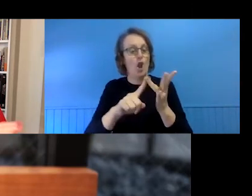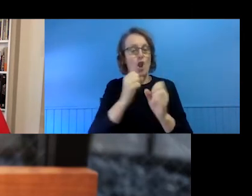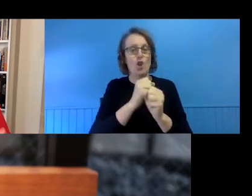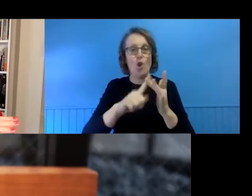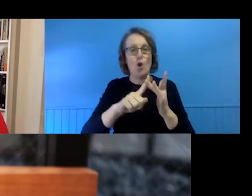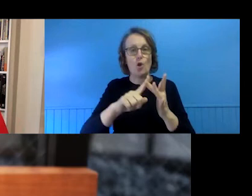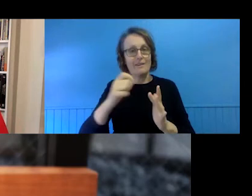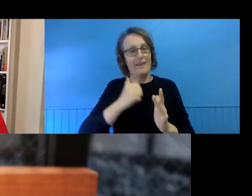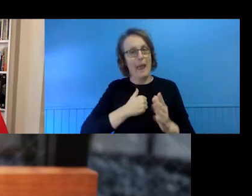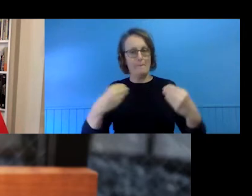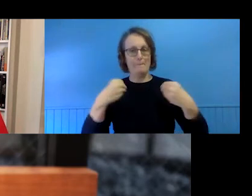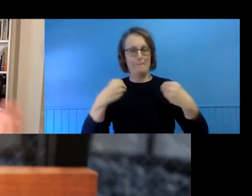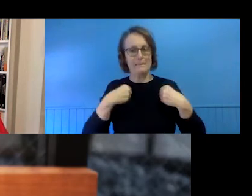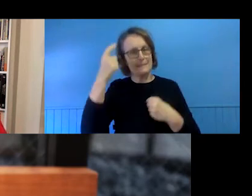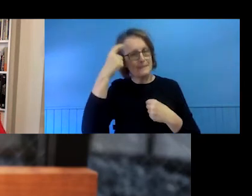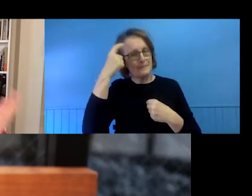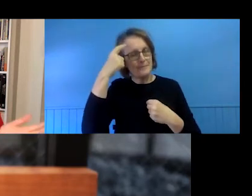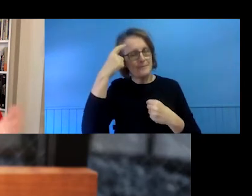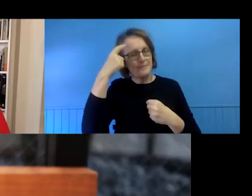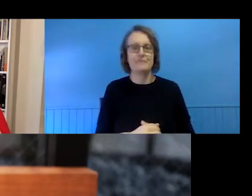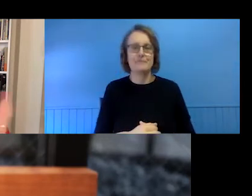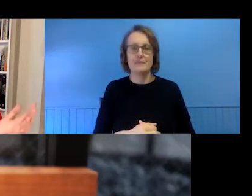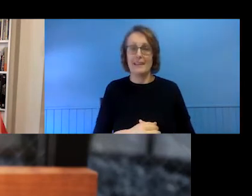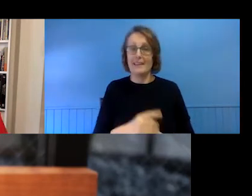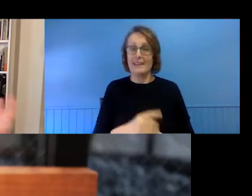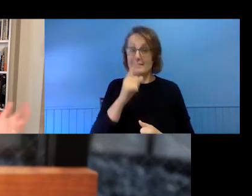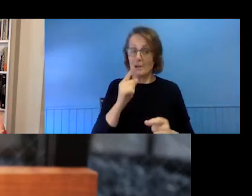when it comes to marketing. And the push and pull of that is a constant